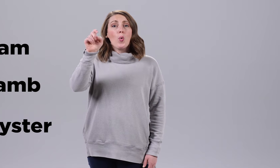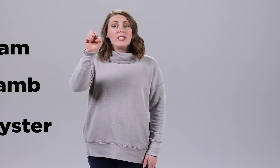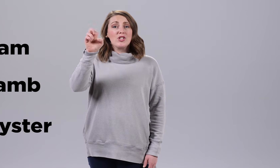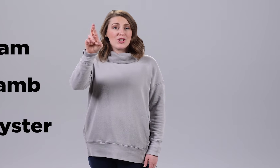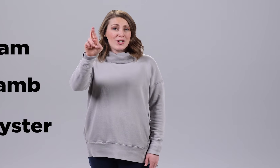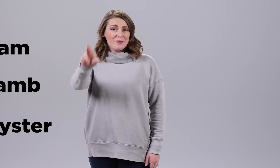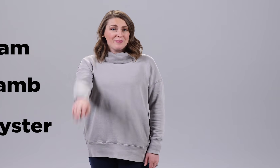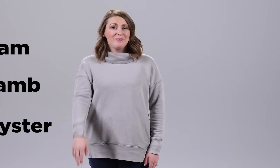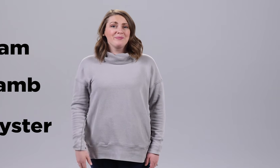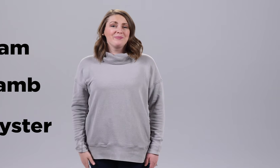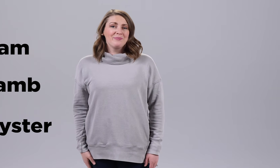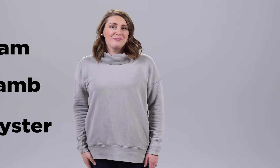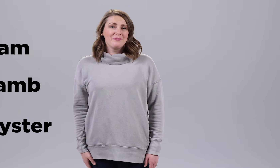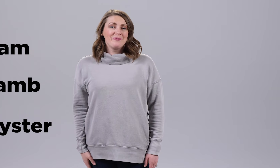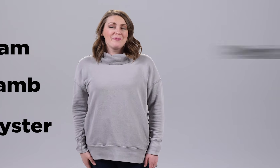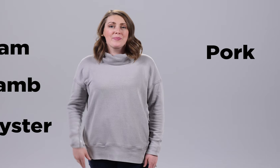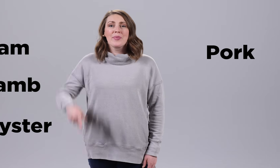O-Y-S-T-E-R